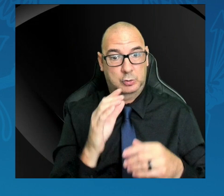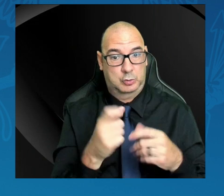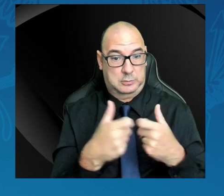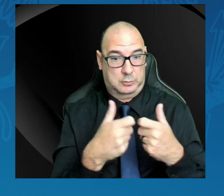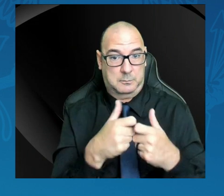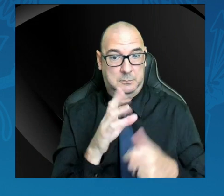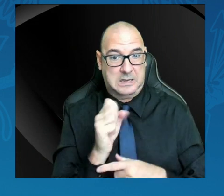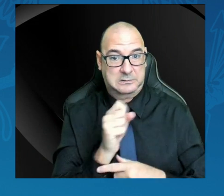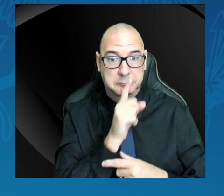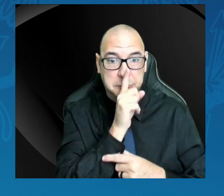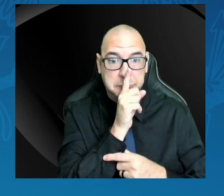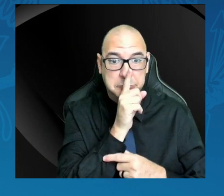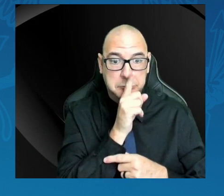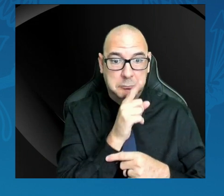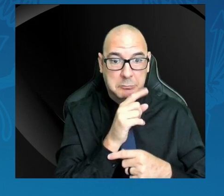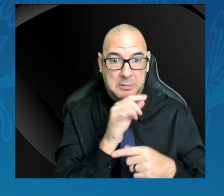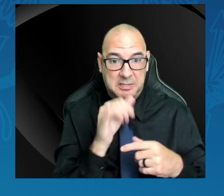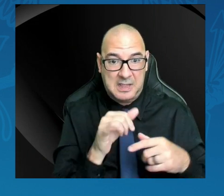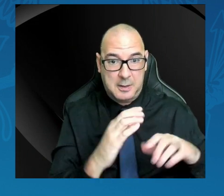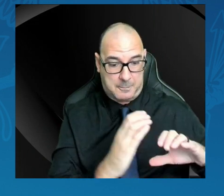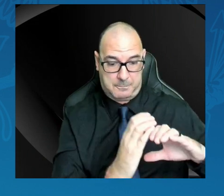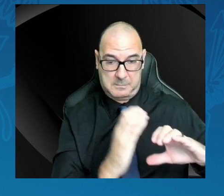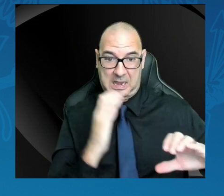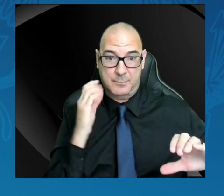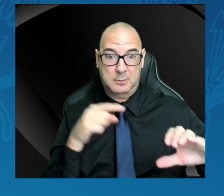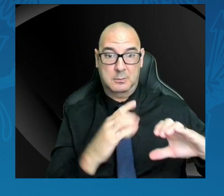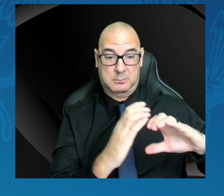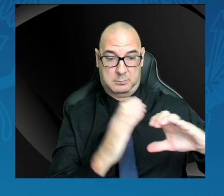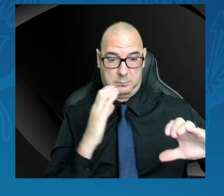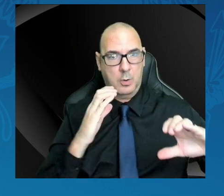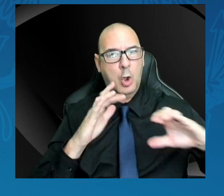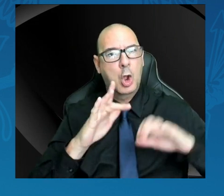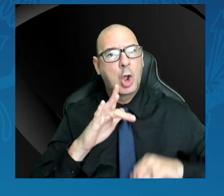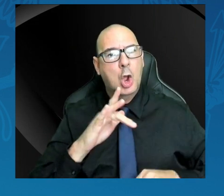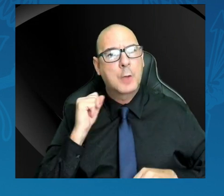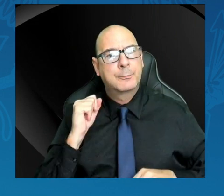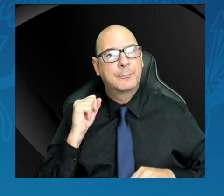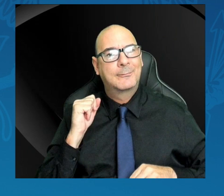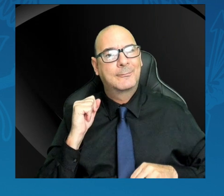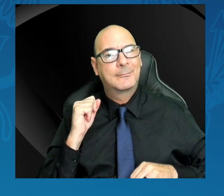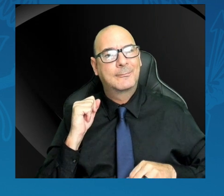What's the point there? Well, tailpipe emissions irritate the nose and eyes.